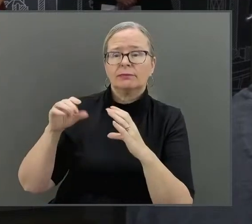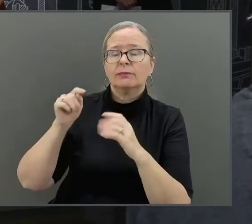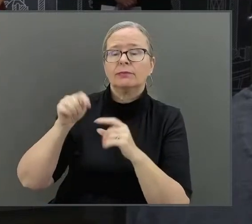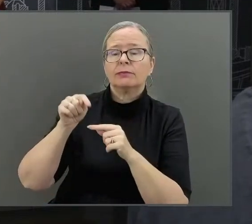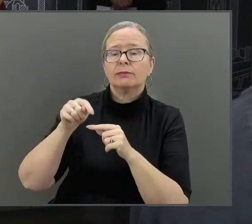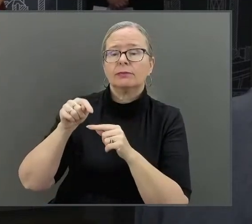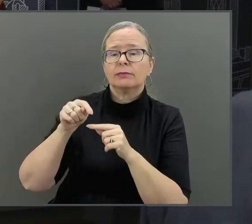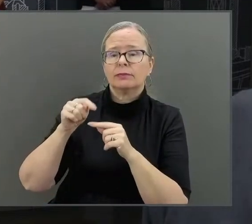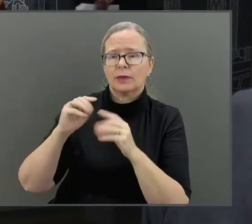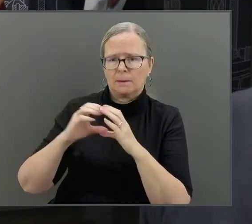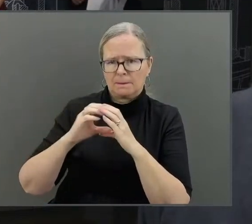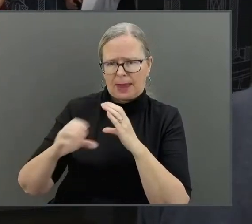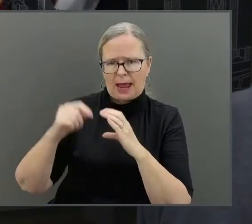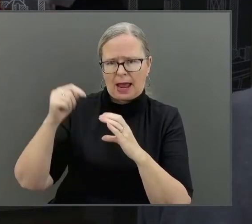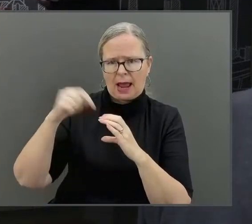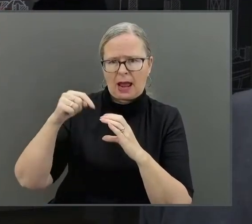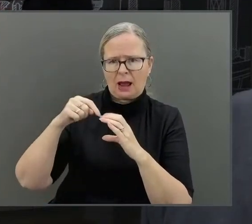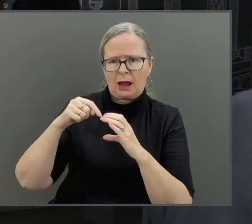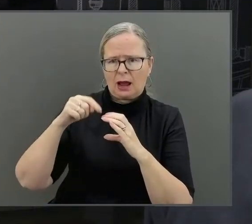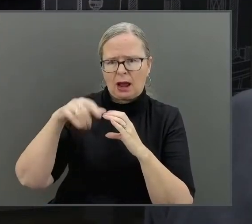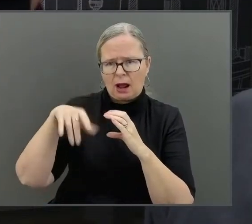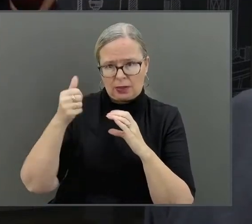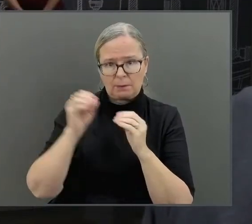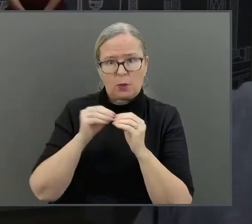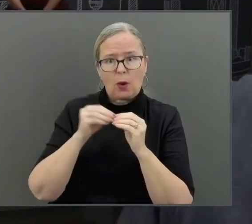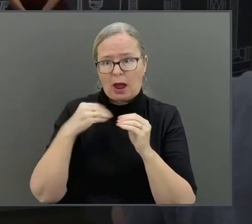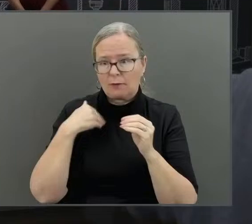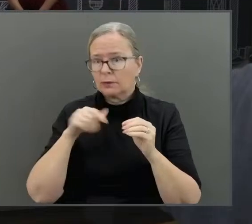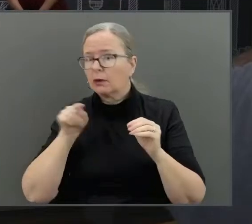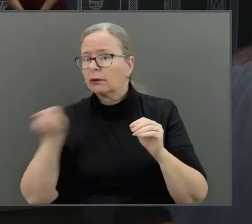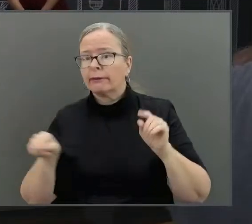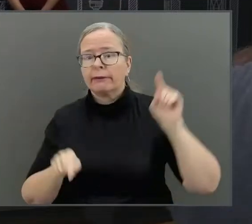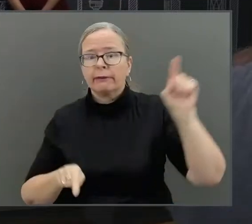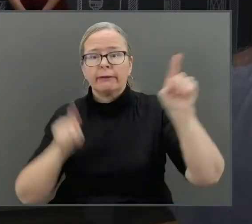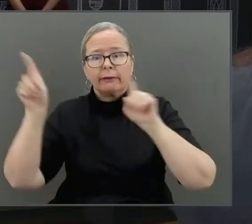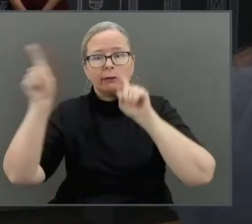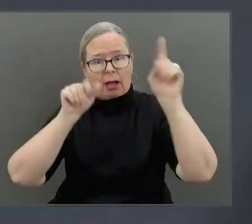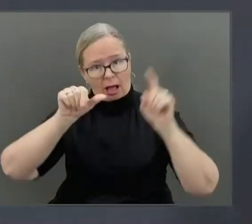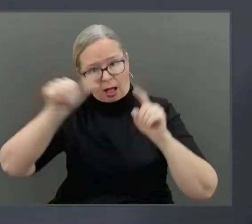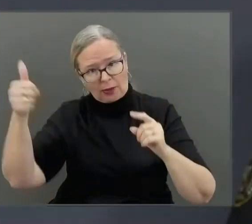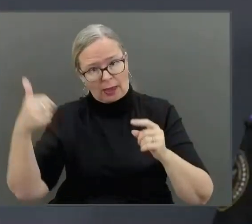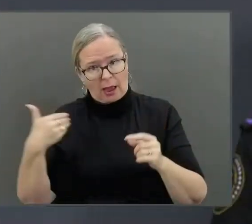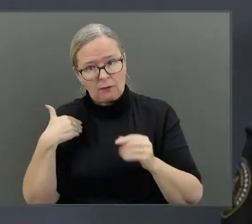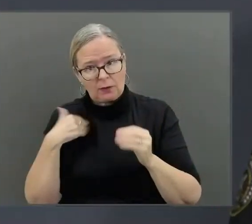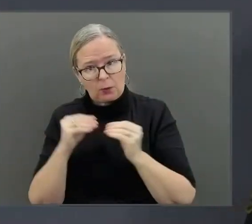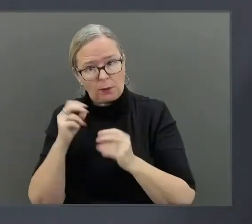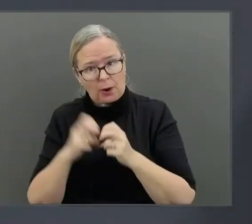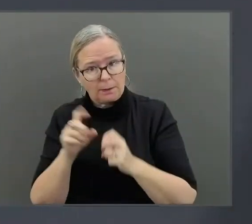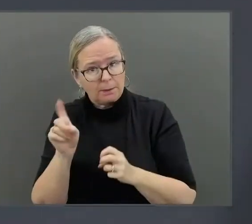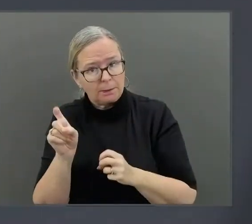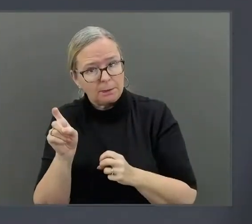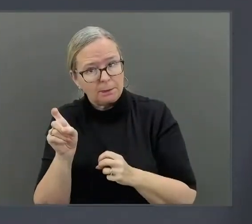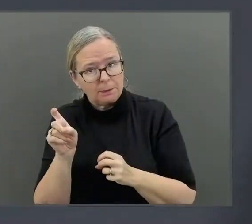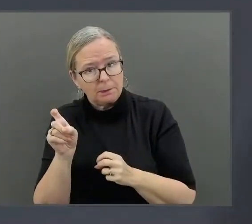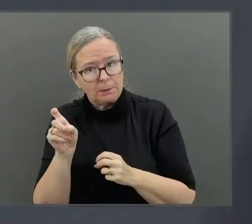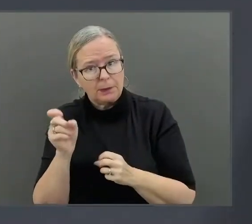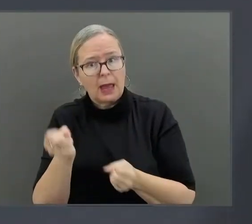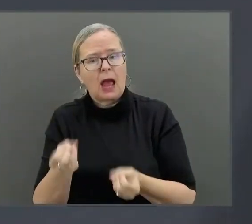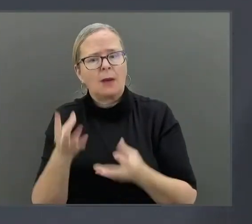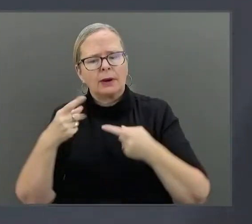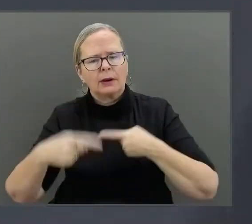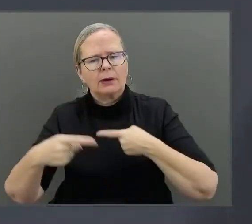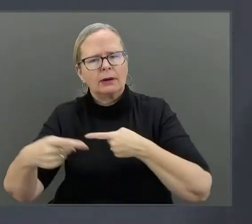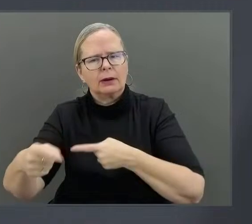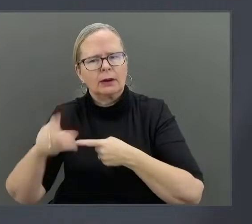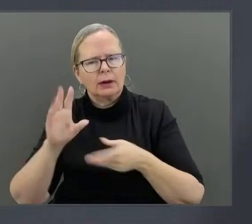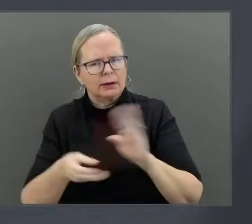broke yeah thanks for the question we have over 5,000 km of water pipe across the city